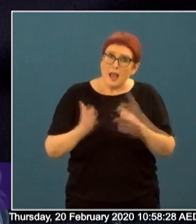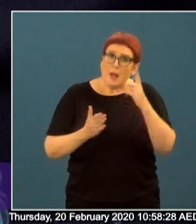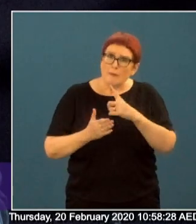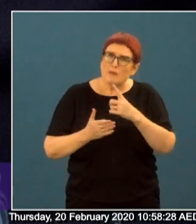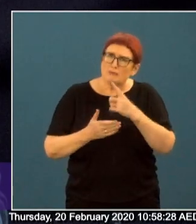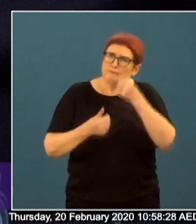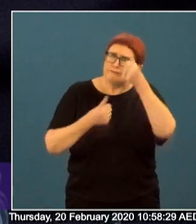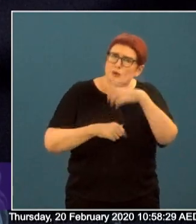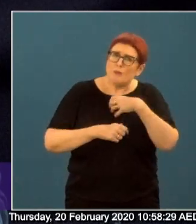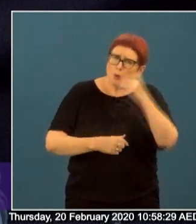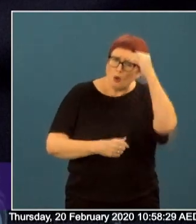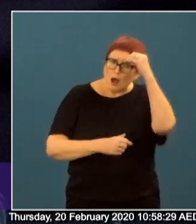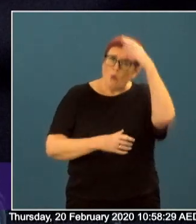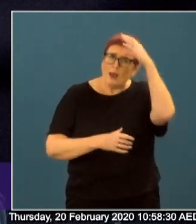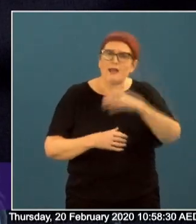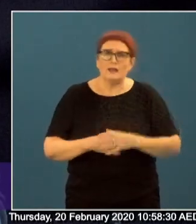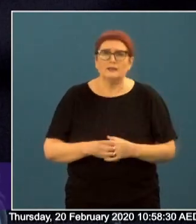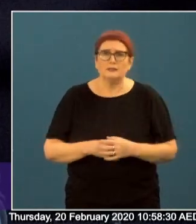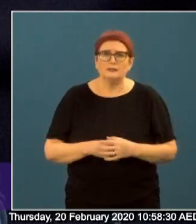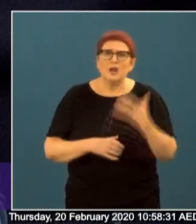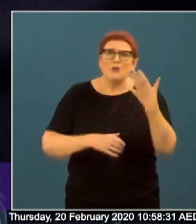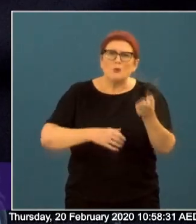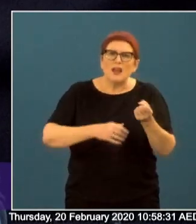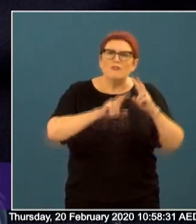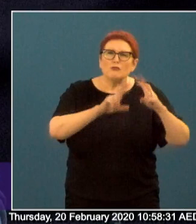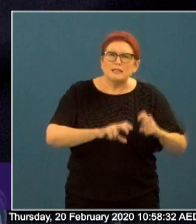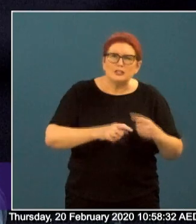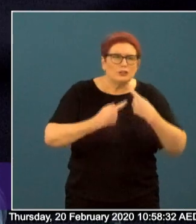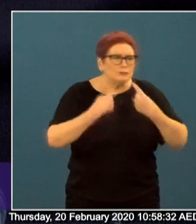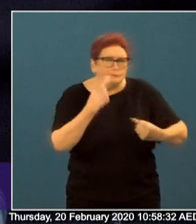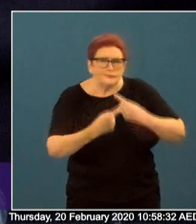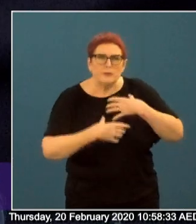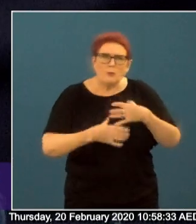through initiatives such as the Autism Cooperative Research Centre and Autism Awareness,